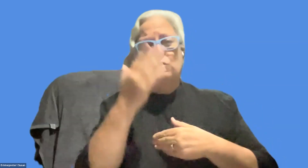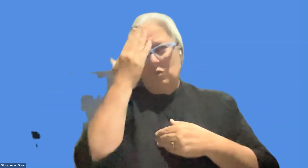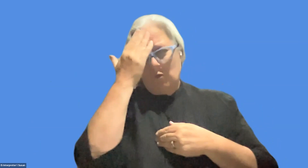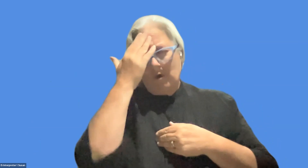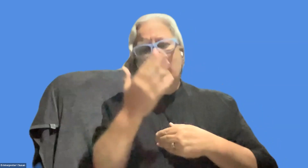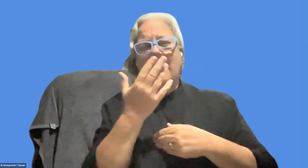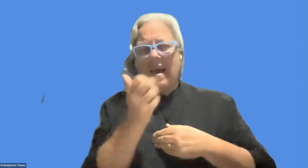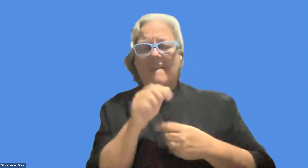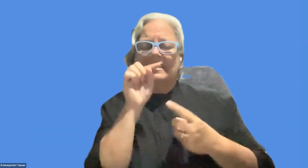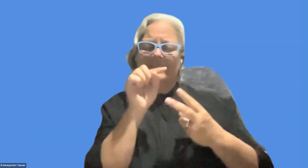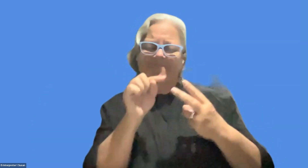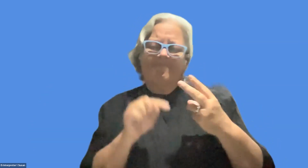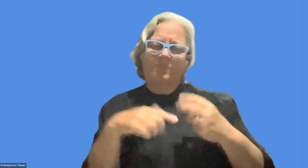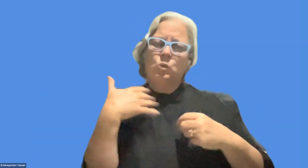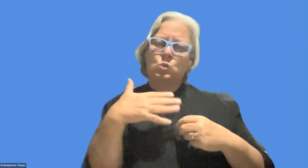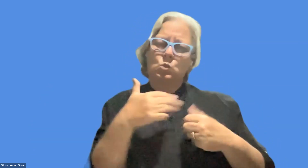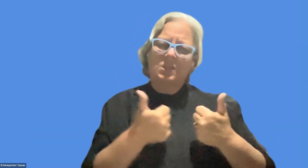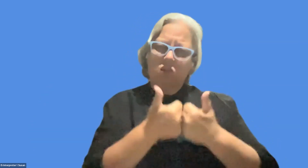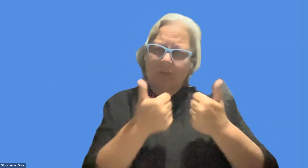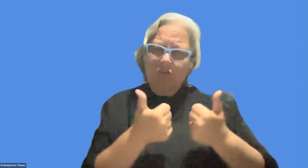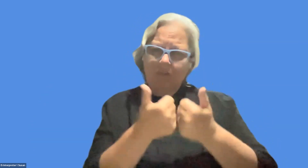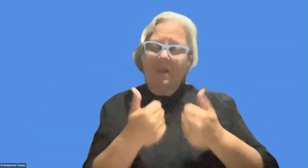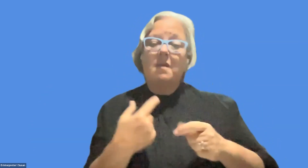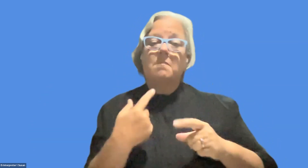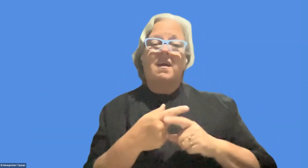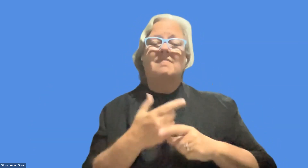Now, despite all of this progress, we also heard today, of course, of the